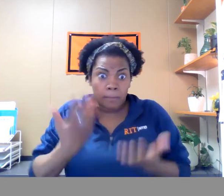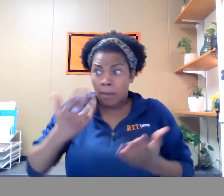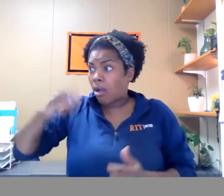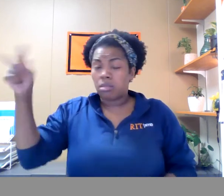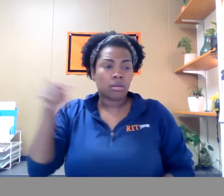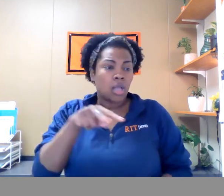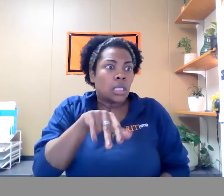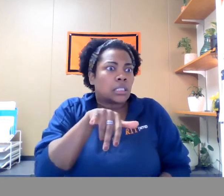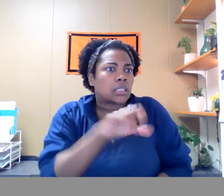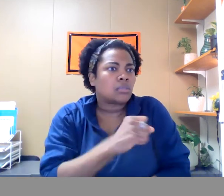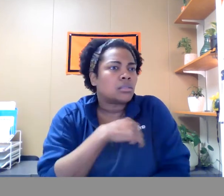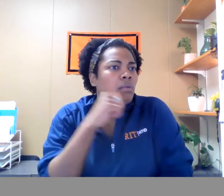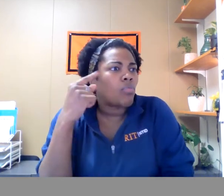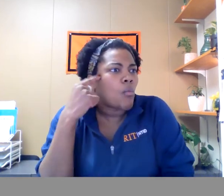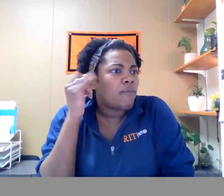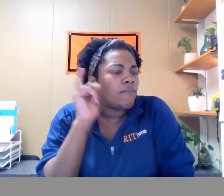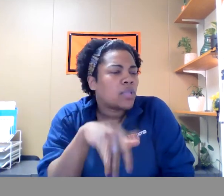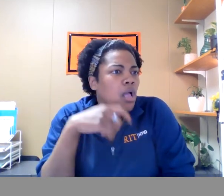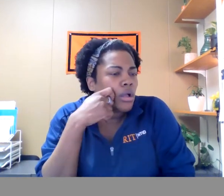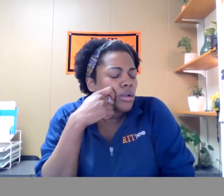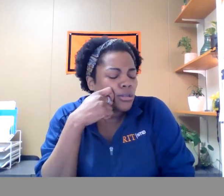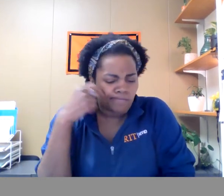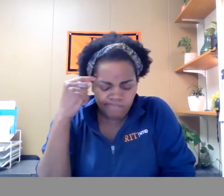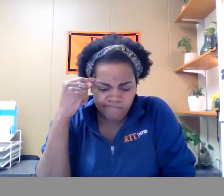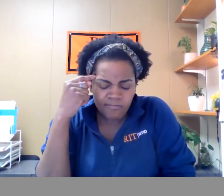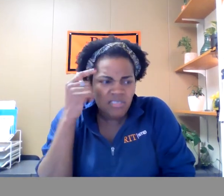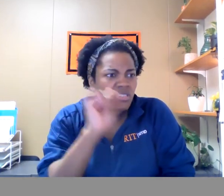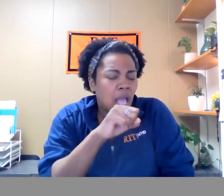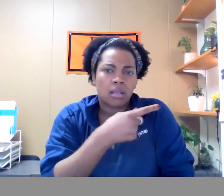you give that type of presentation. You want to be charismatic